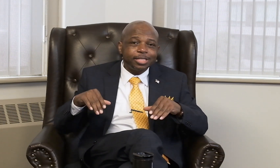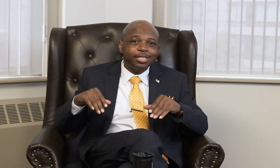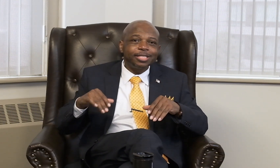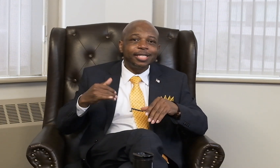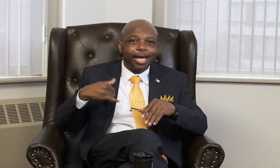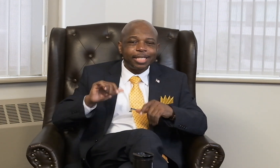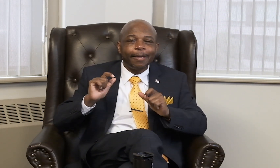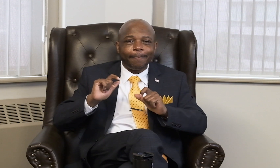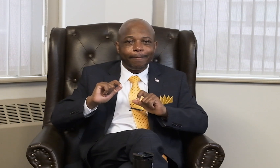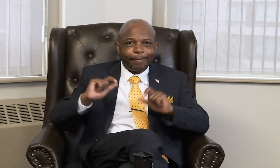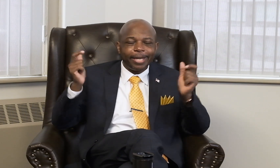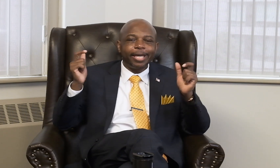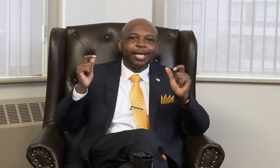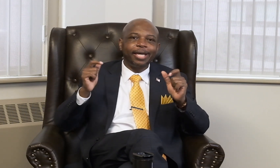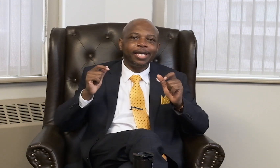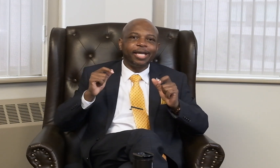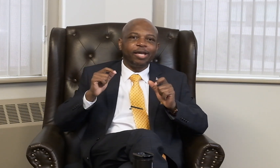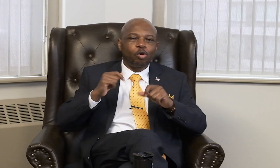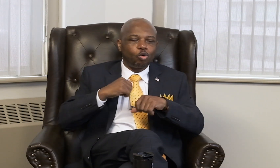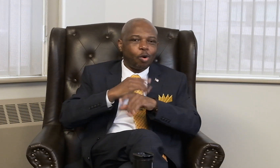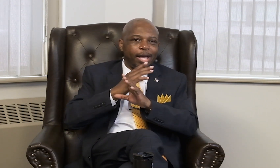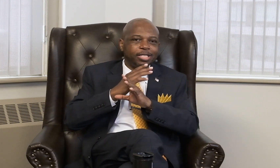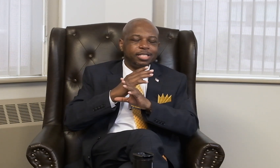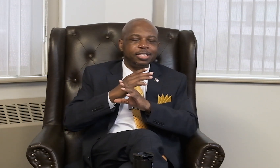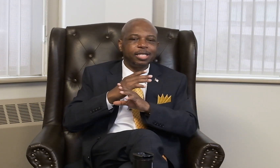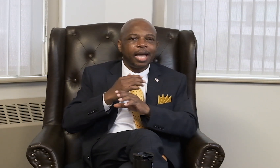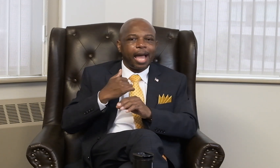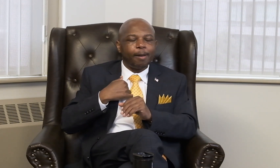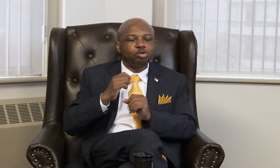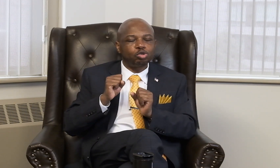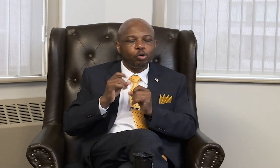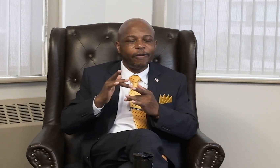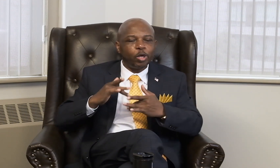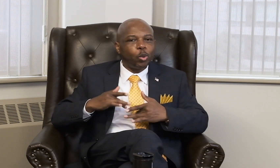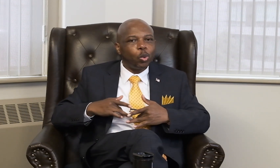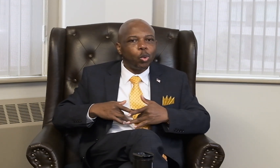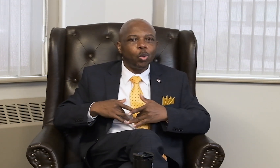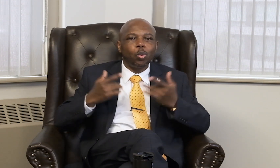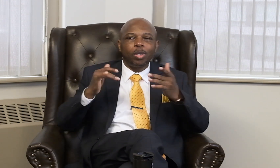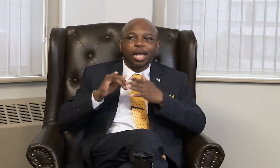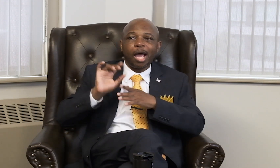in the area of housing and there is a big crisis in terms of housing and I